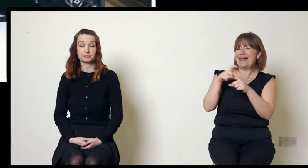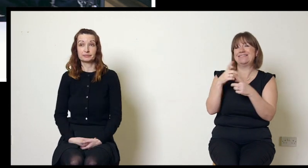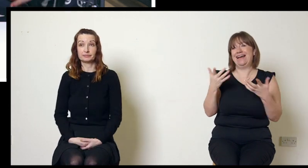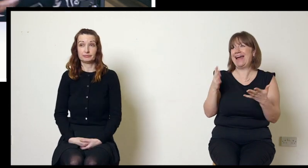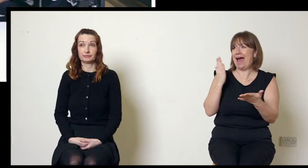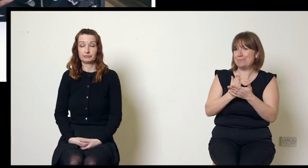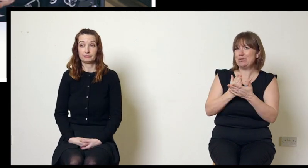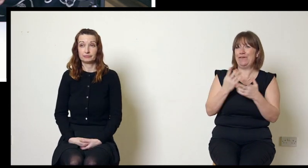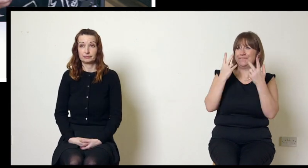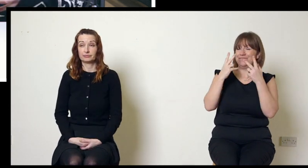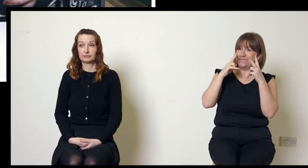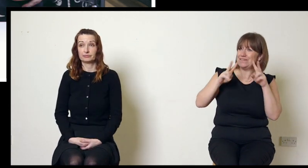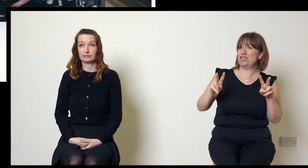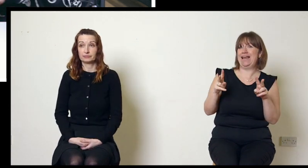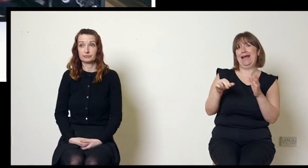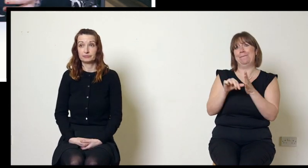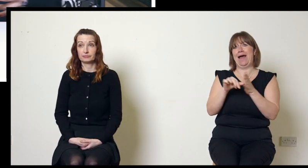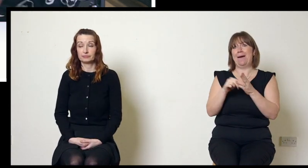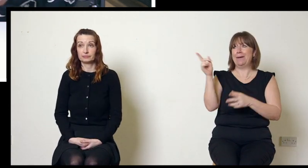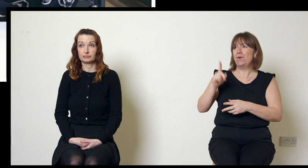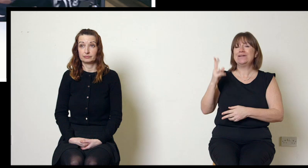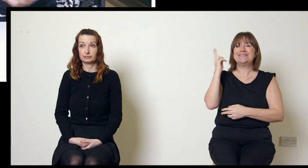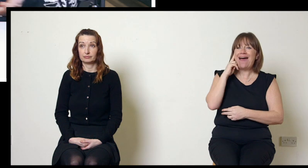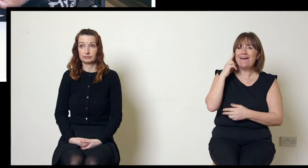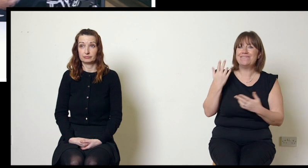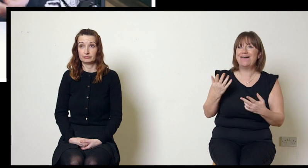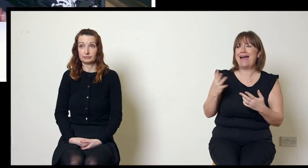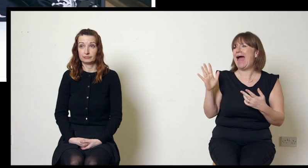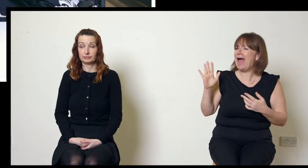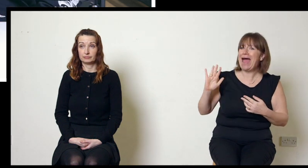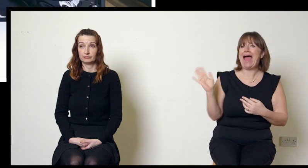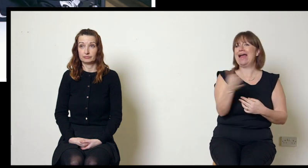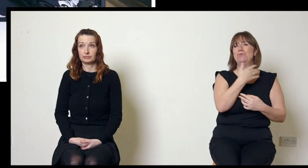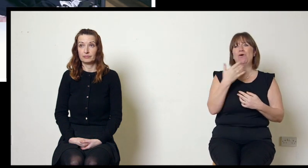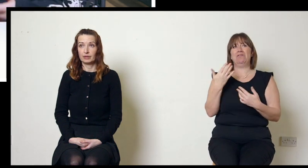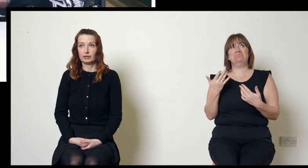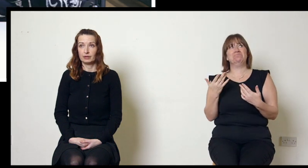Visually impaired people, deaf people like yep, anybody that yeah